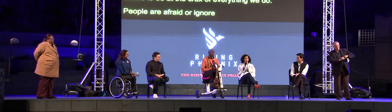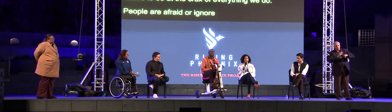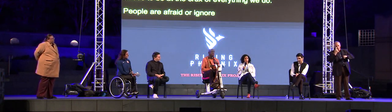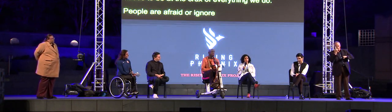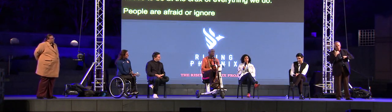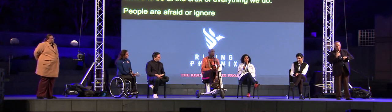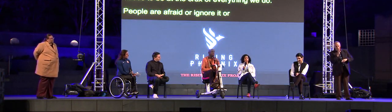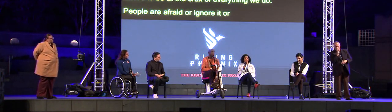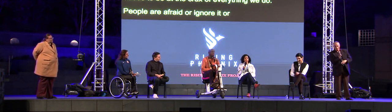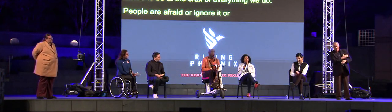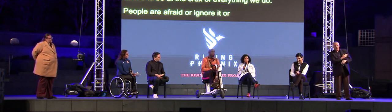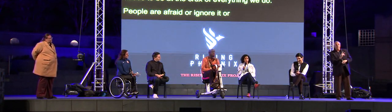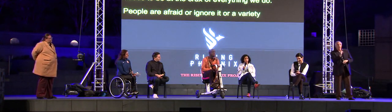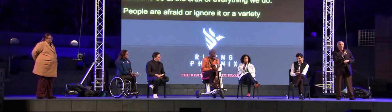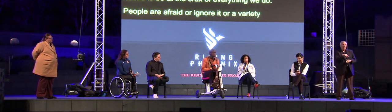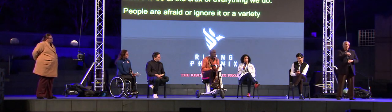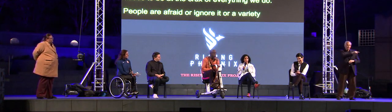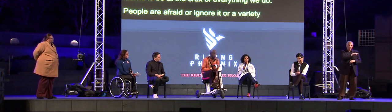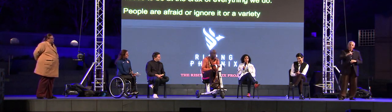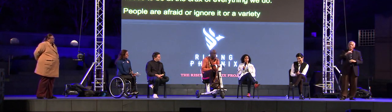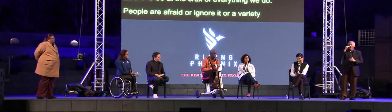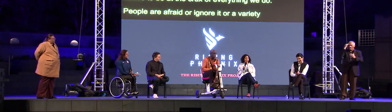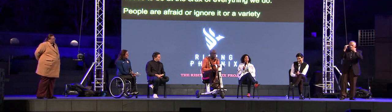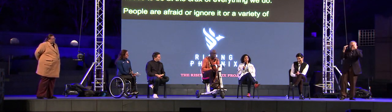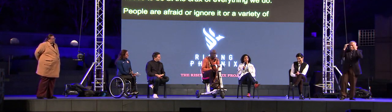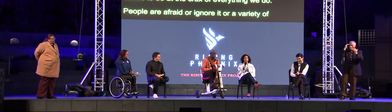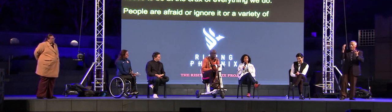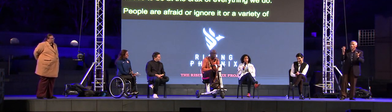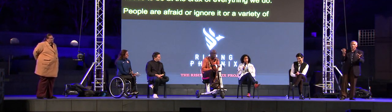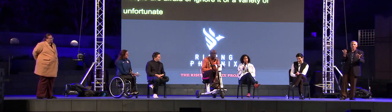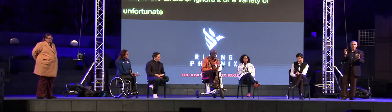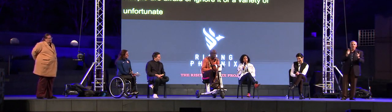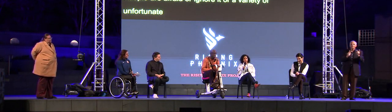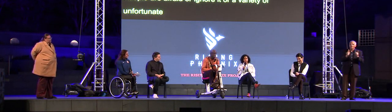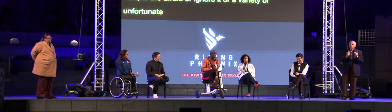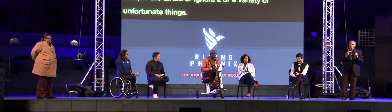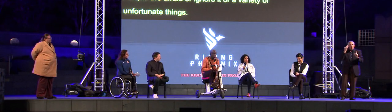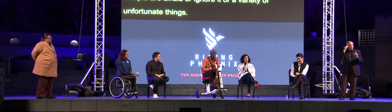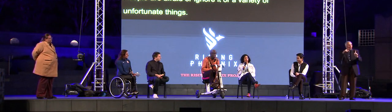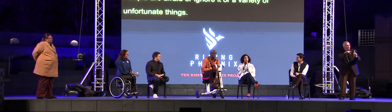And I think the more that people become aware, the more the people have a friend or a colleague